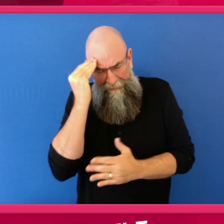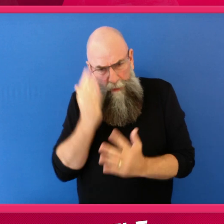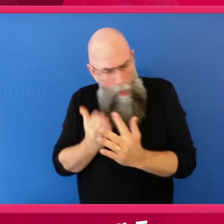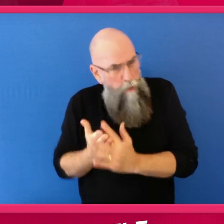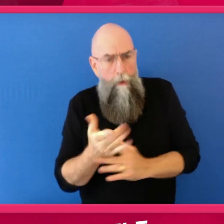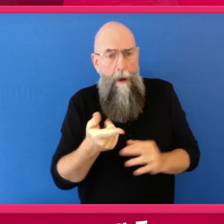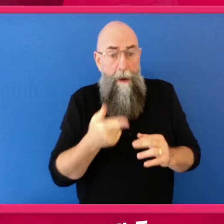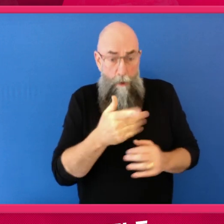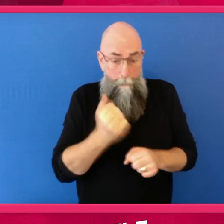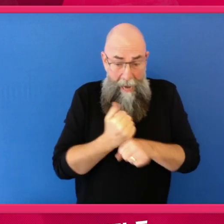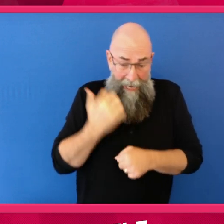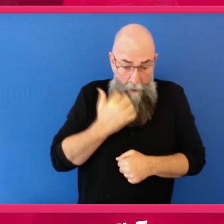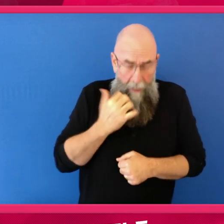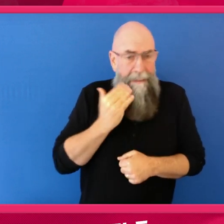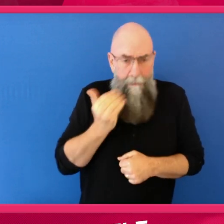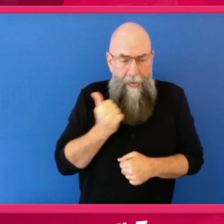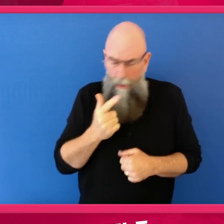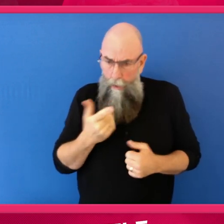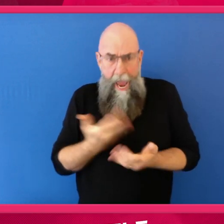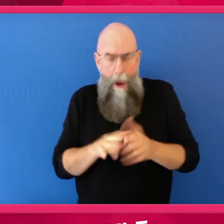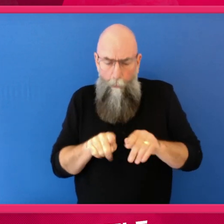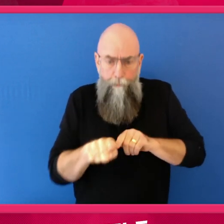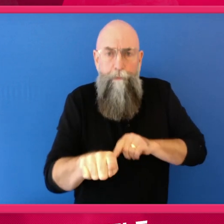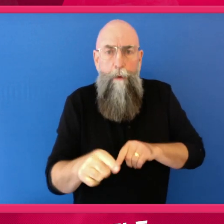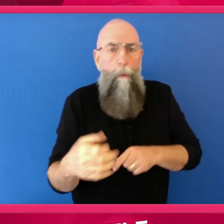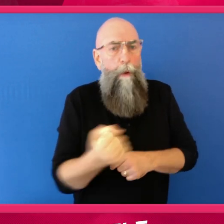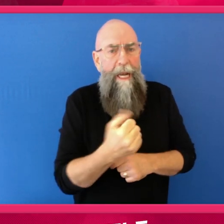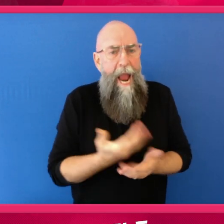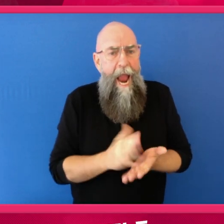do finish ahead of everyone else? Rowan Crothers: Well, the thing with the 50